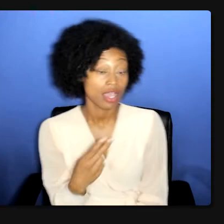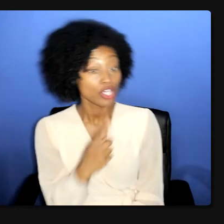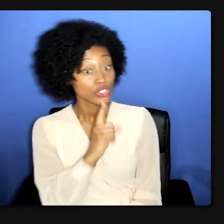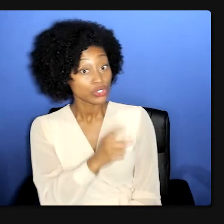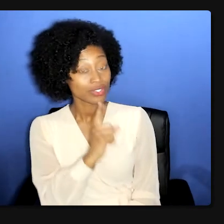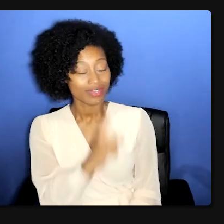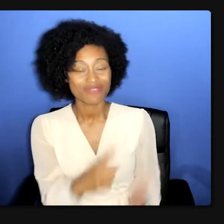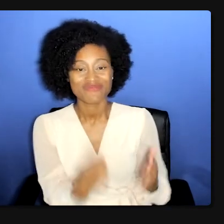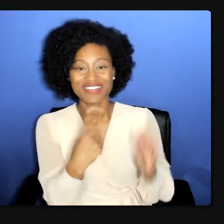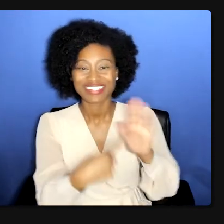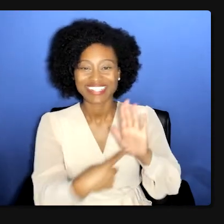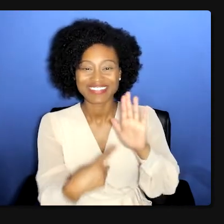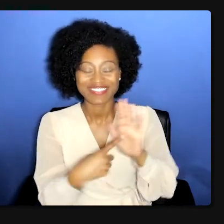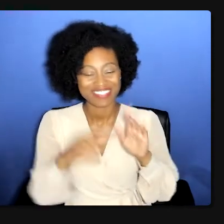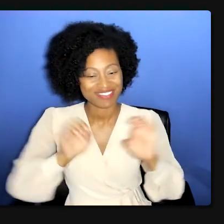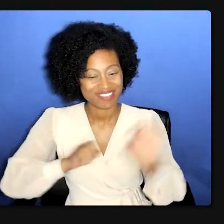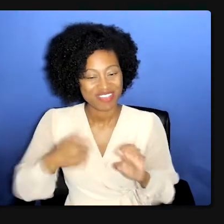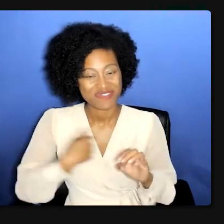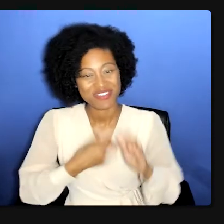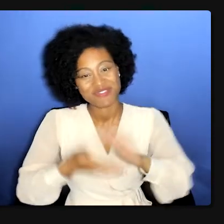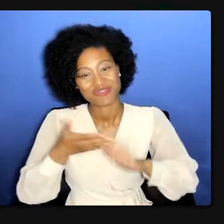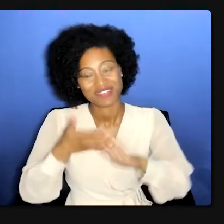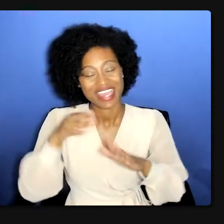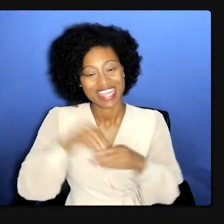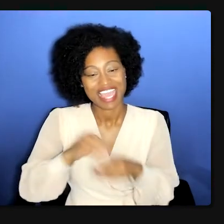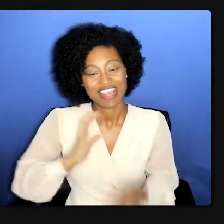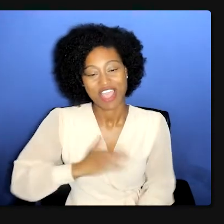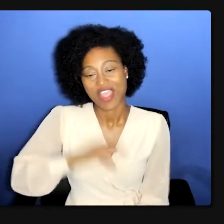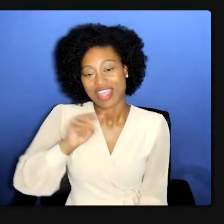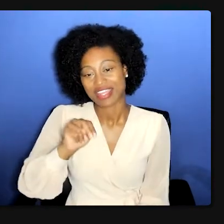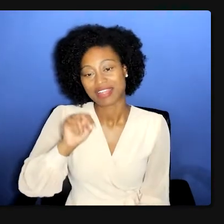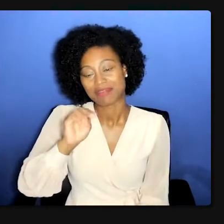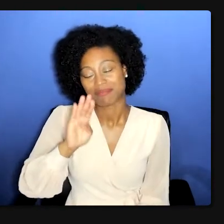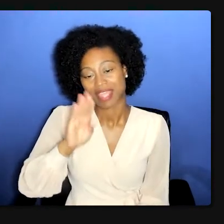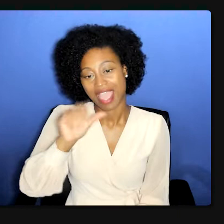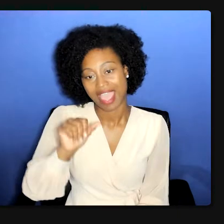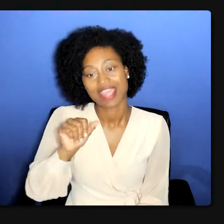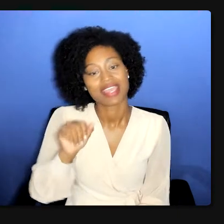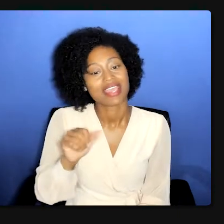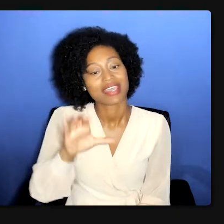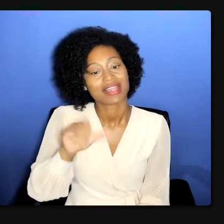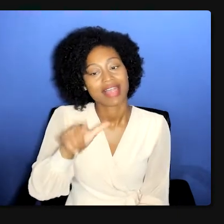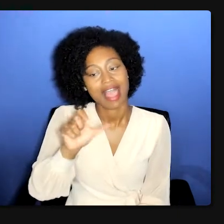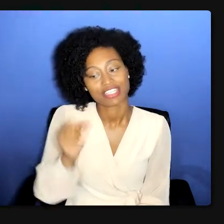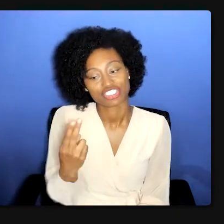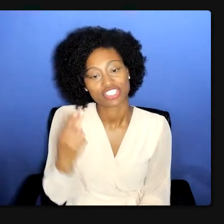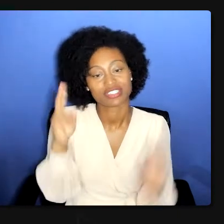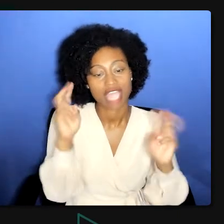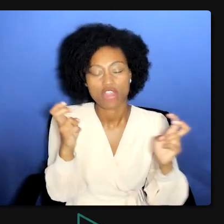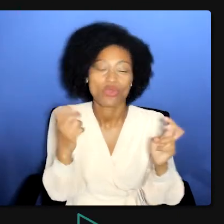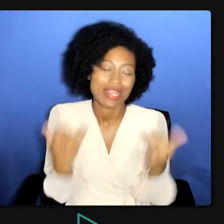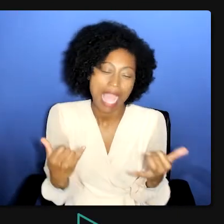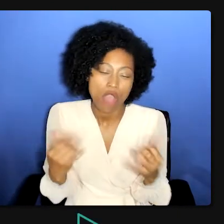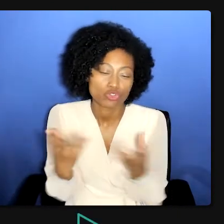So here is an example of an experiment that we ran in our NBA Clash title, which is currently in soft launch.